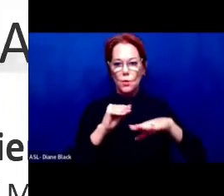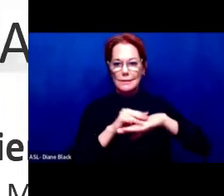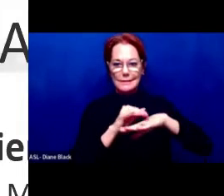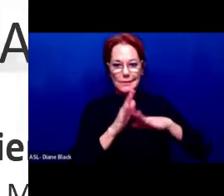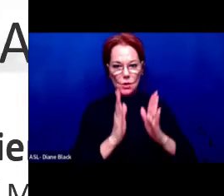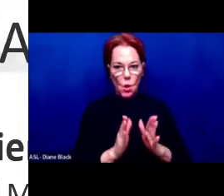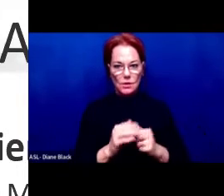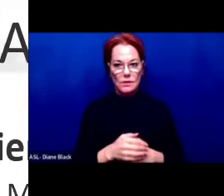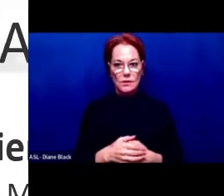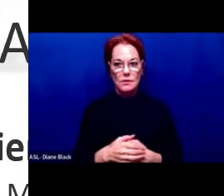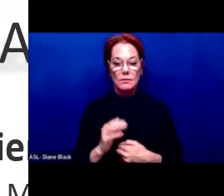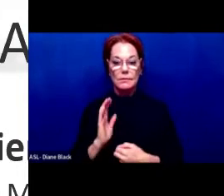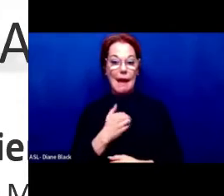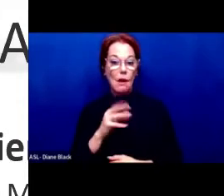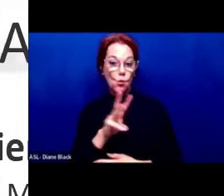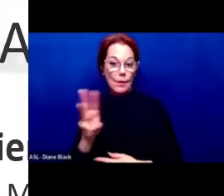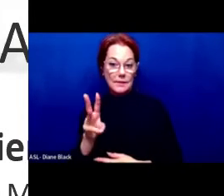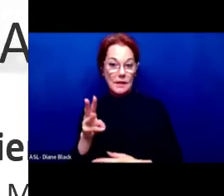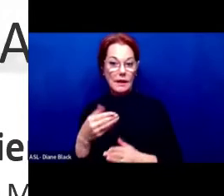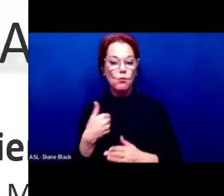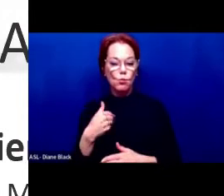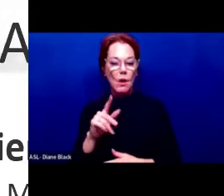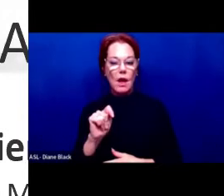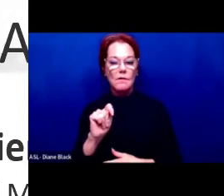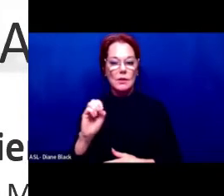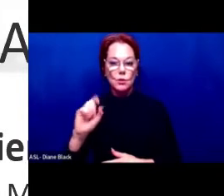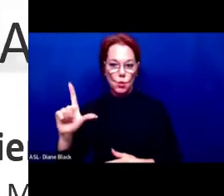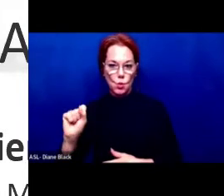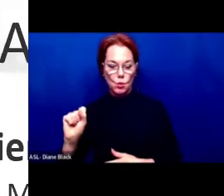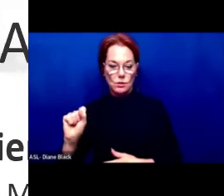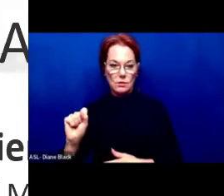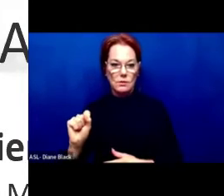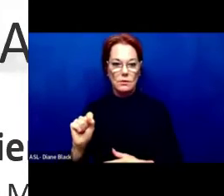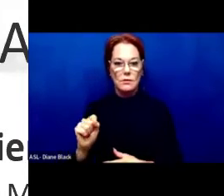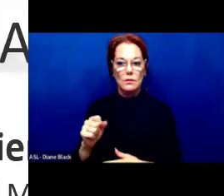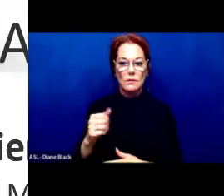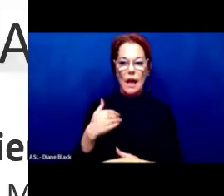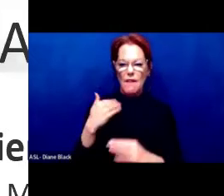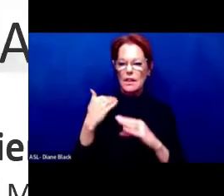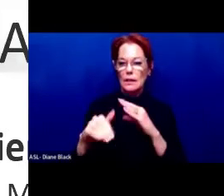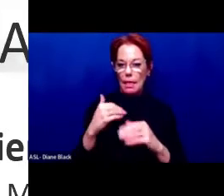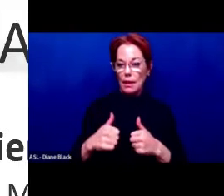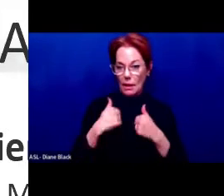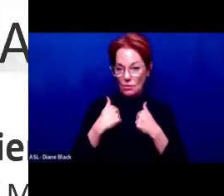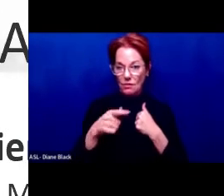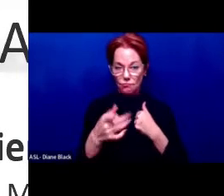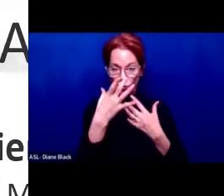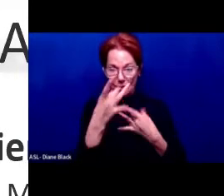number of tools on our website, that we and I have an email address where if you want to get engaged, but there are some called consultants out there,